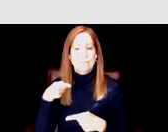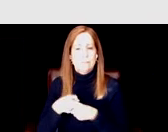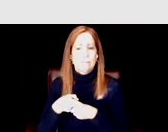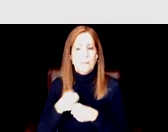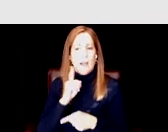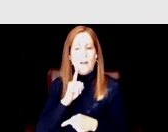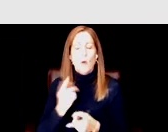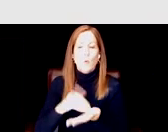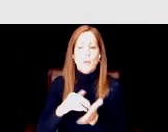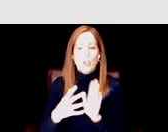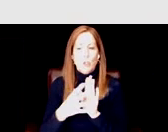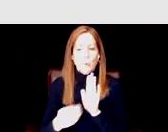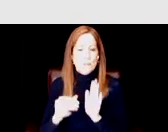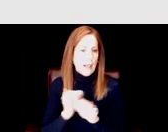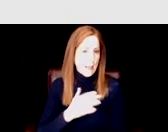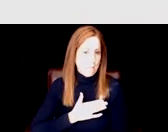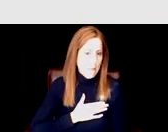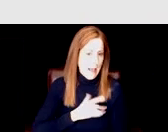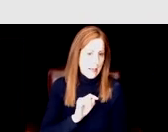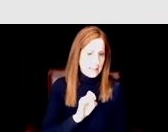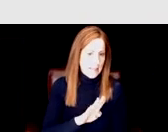like "myTab" within a single JSP.